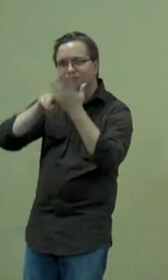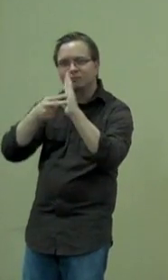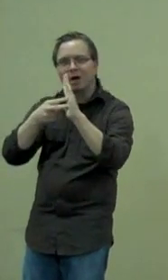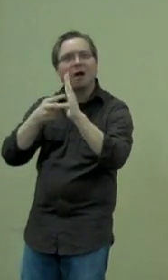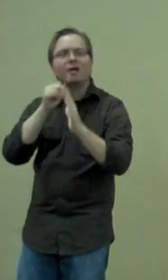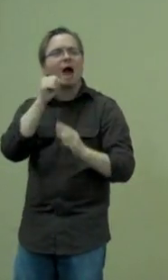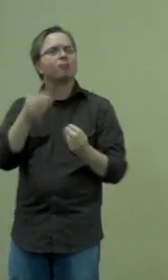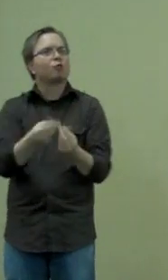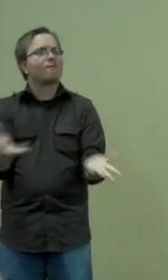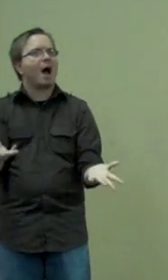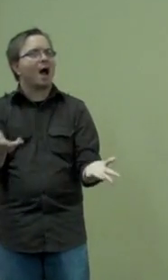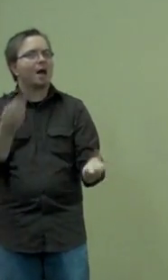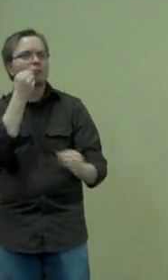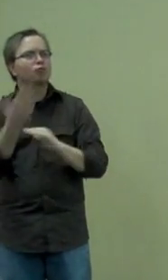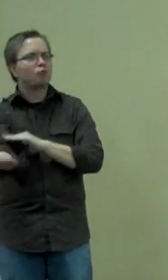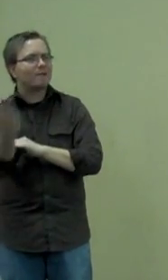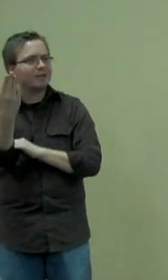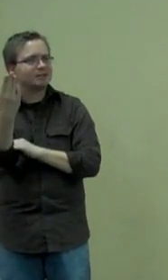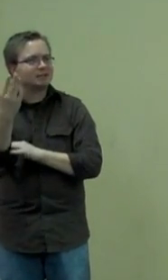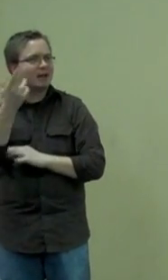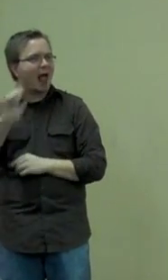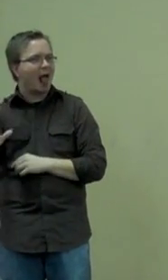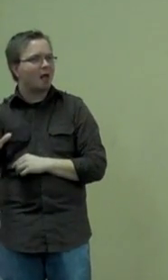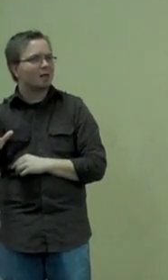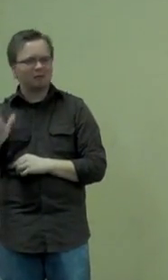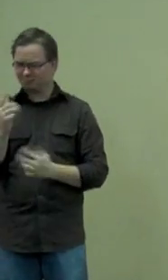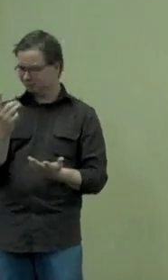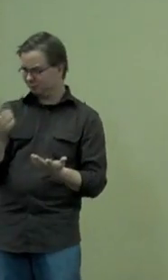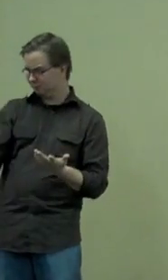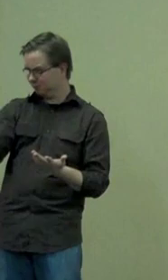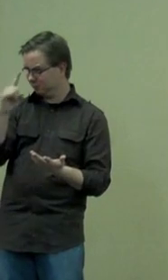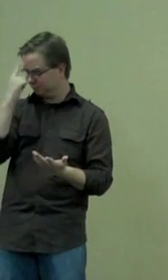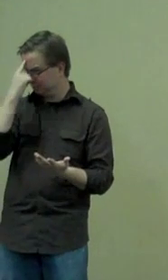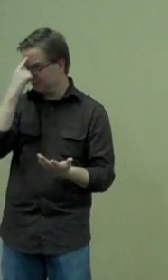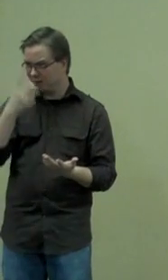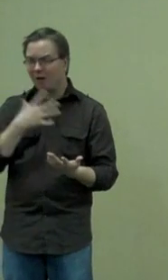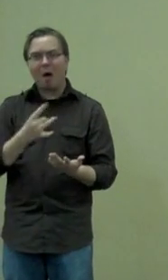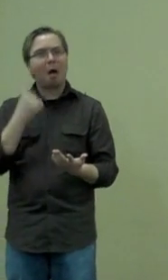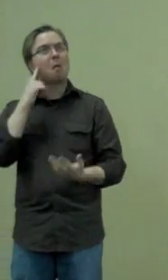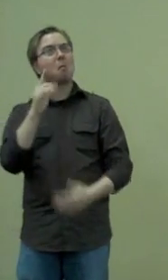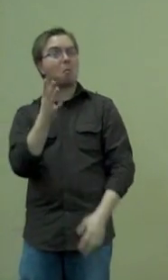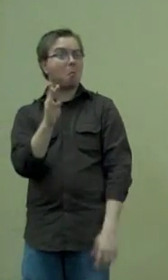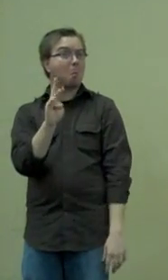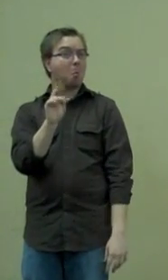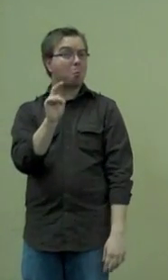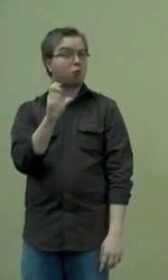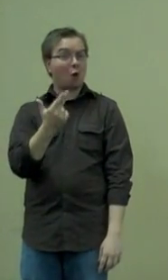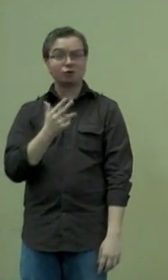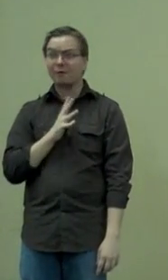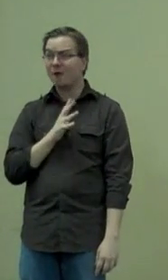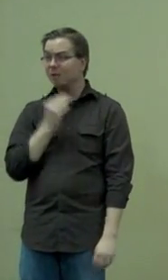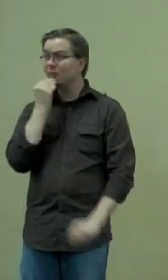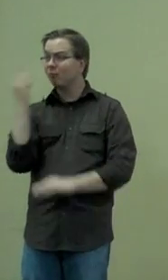First, did anybody ask Captain Crunch for his permission to turn against the children? Anybody? And second, the tactic is what I question. Again, so, they don't serve breakfast in Hell, OK? I mean, does anybody like breakfast that much? Do they serve brunch? I mean, I could do brunch?